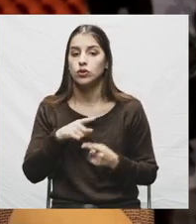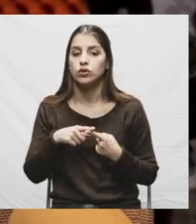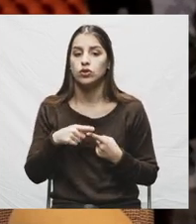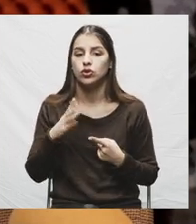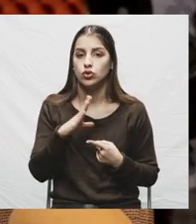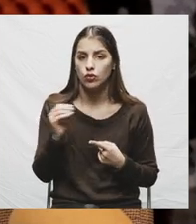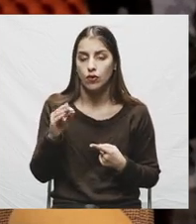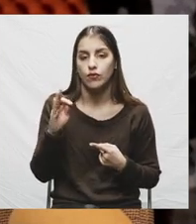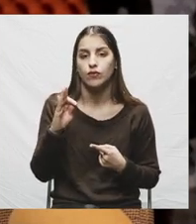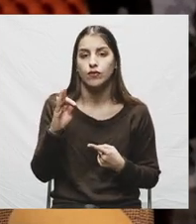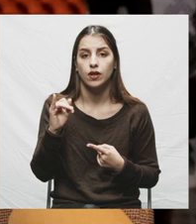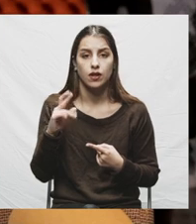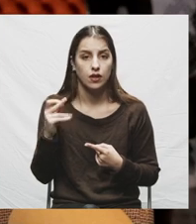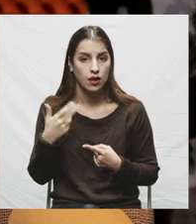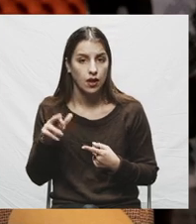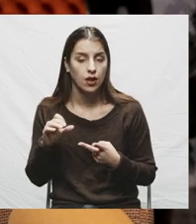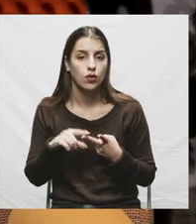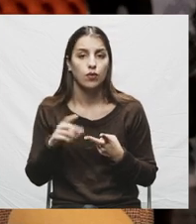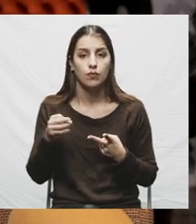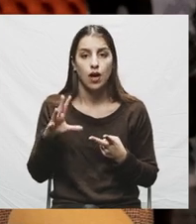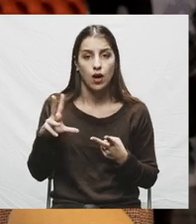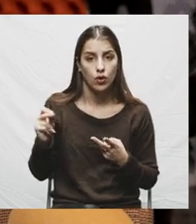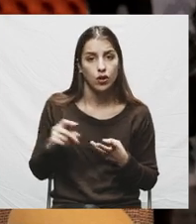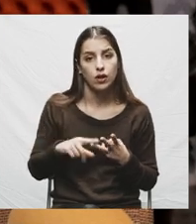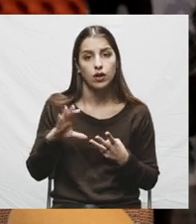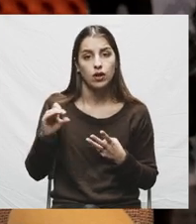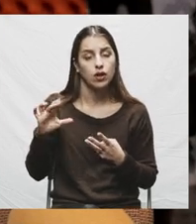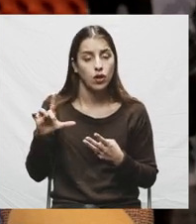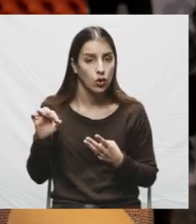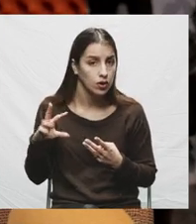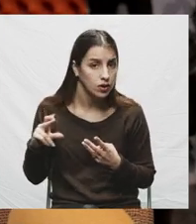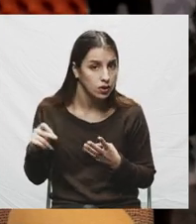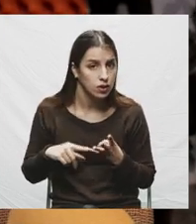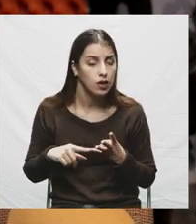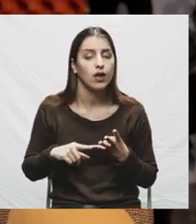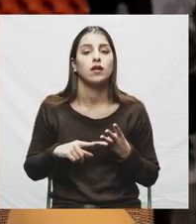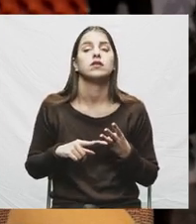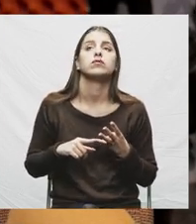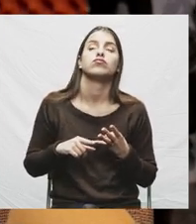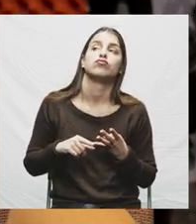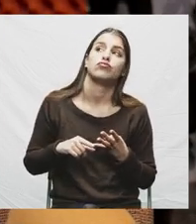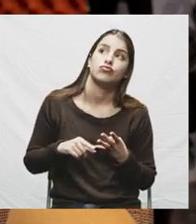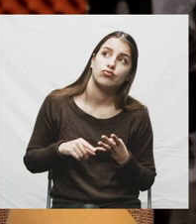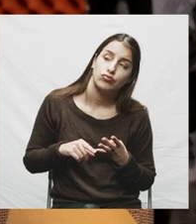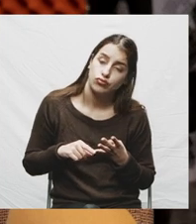We, Vera Mantero, João Fiadeiro, Carlota Lagido, Paulo Abreu, from video and... cinema,